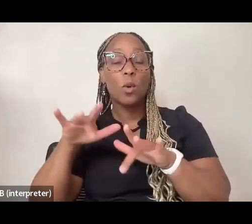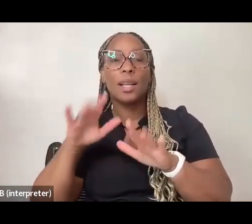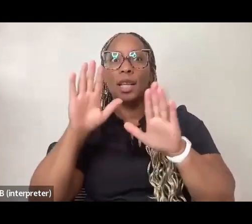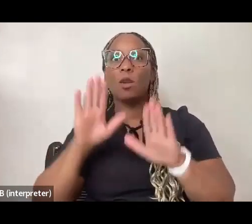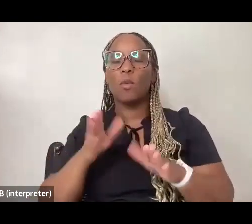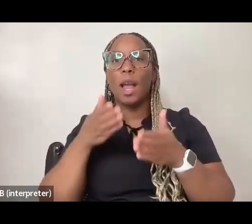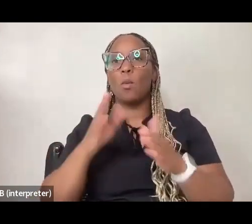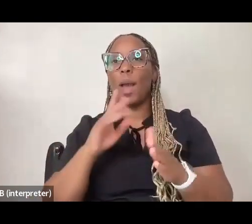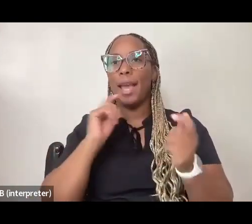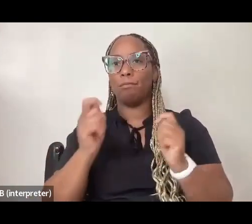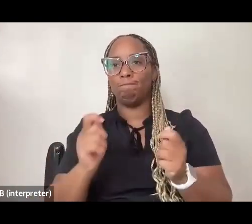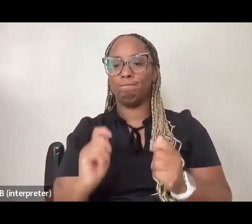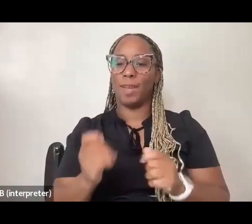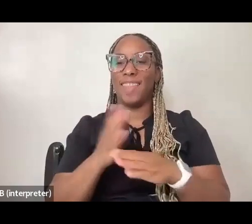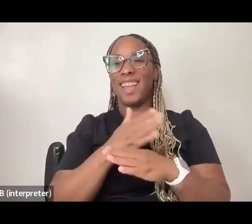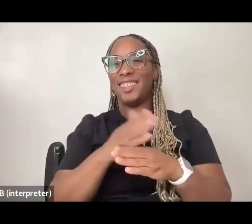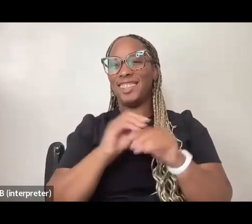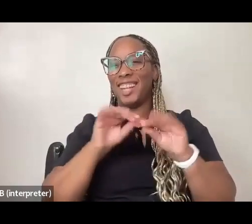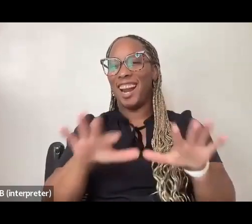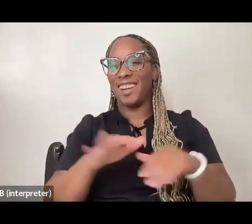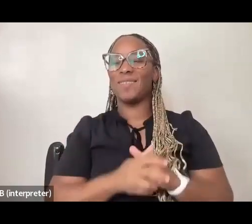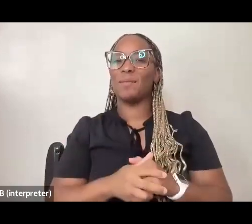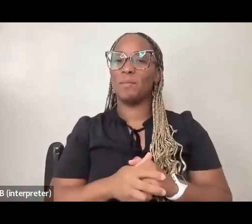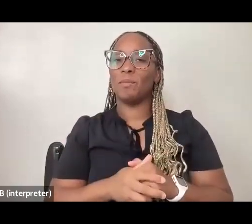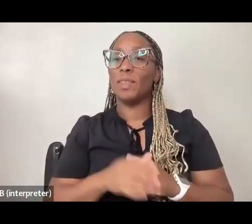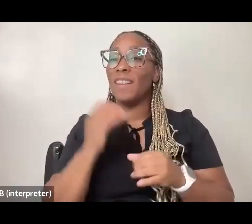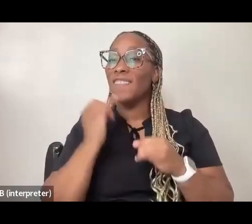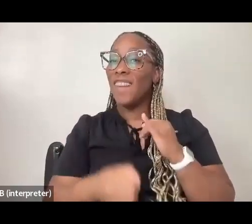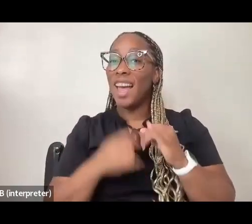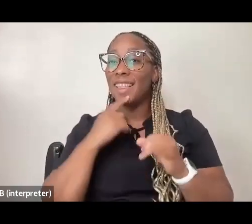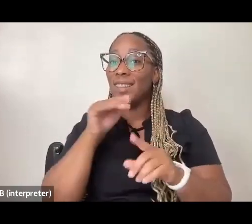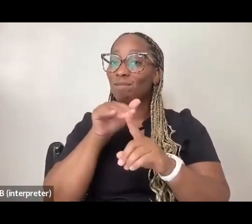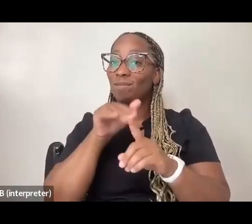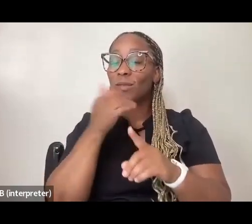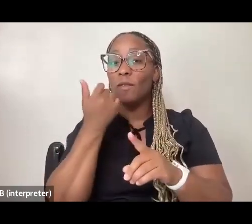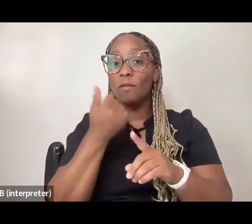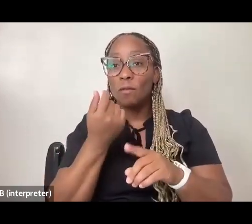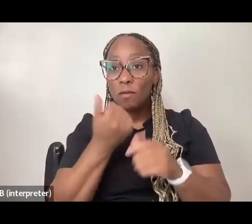share along with any recorded presentation or meeting. Finally, as a reminder, for every virtual meeting you are